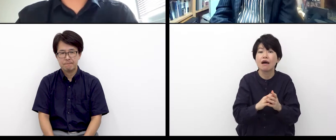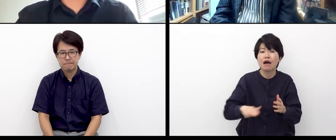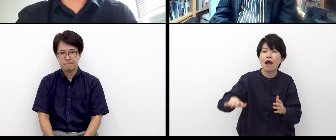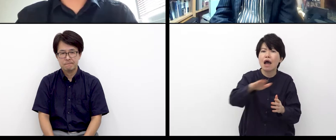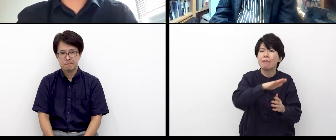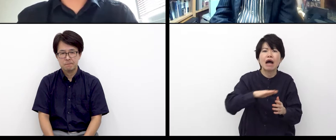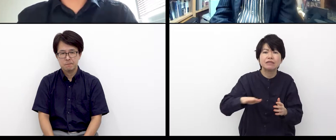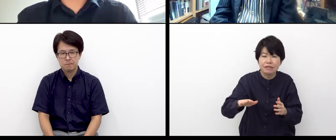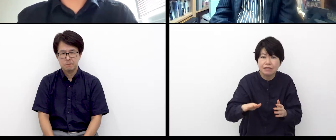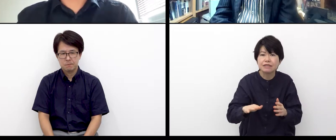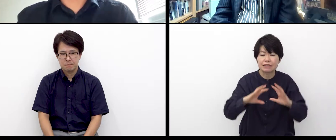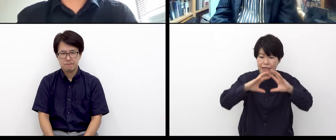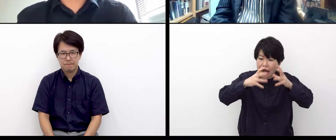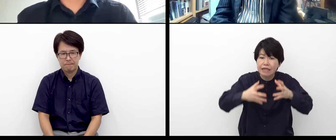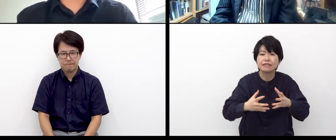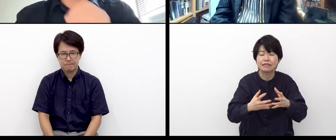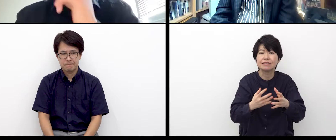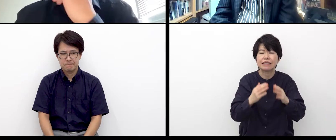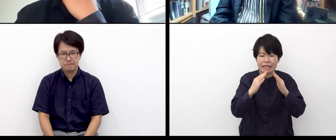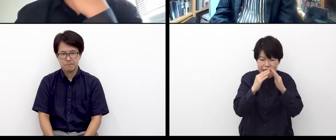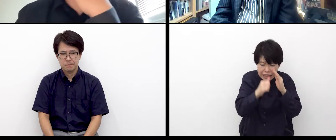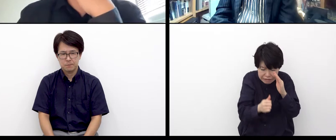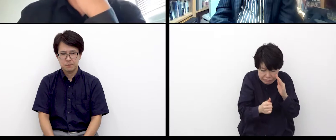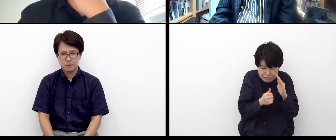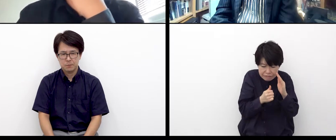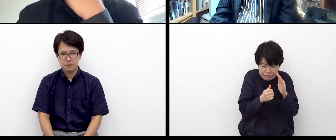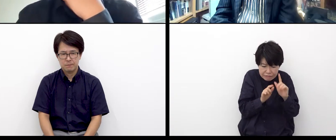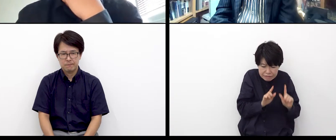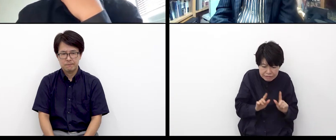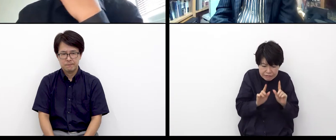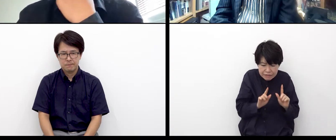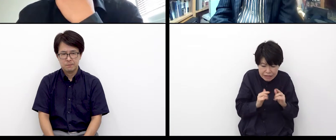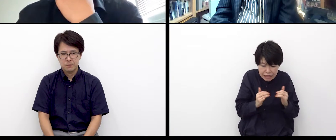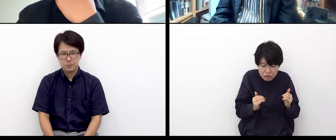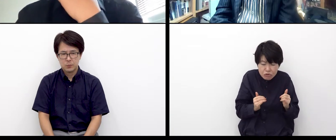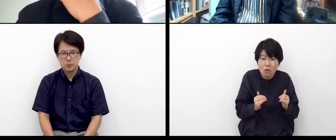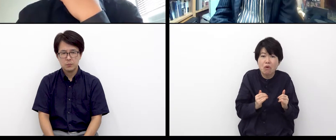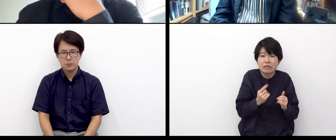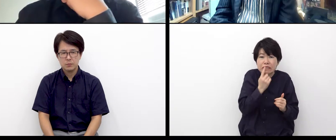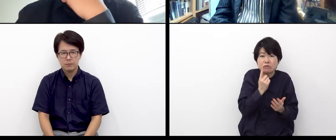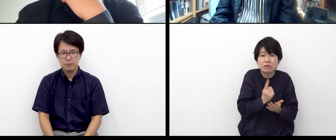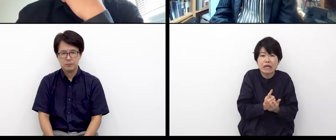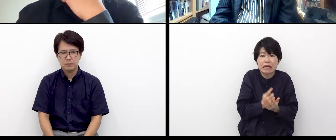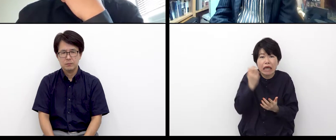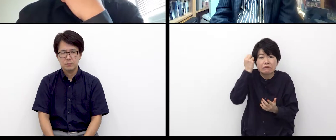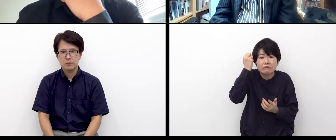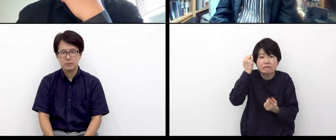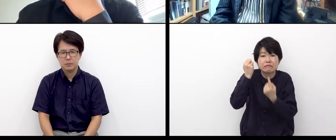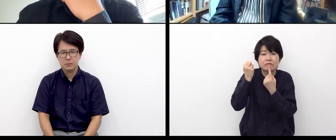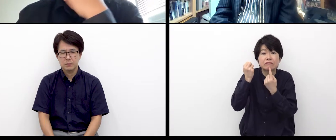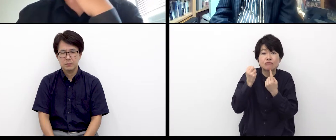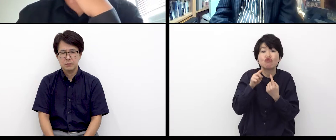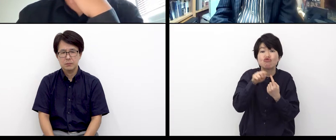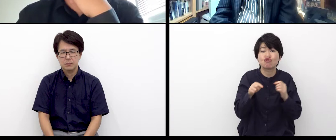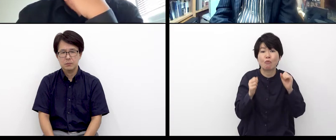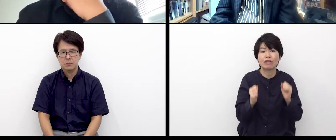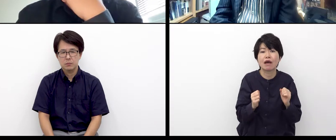who is in such a strange situation, and so did their parents. But after this word became popular, they knew there are many people in the same situation and it made them feel a little easy.